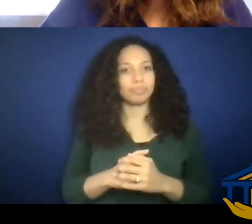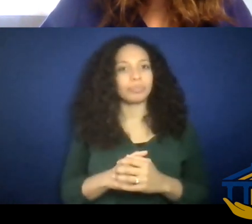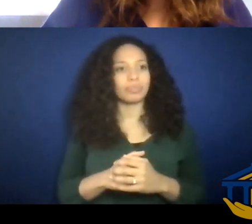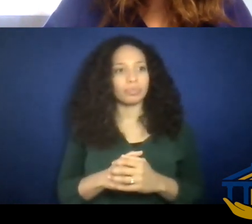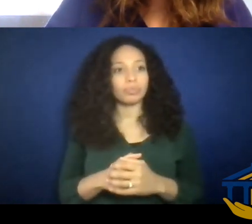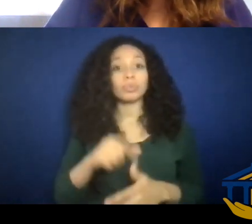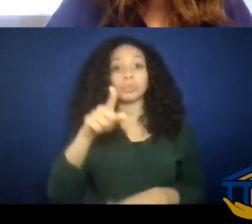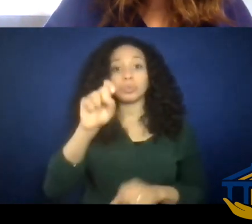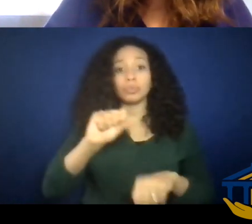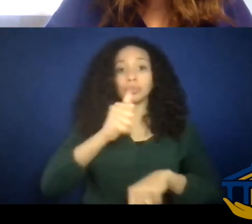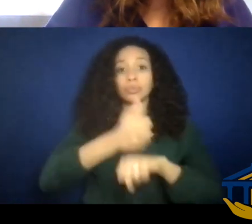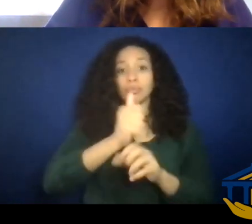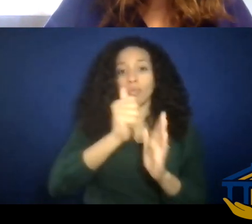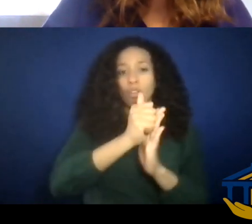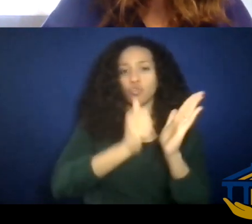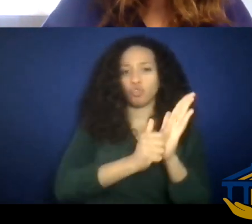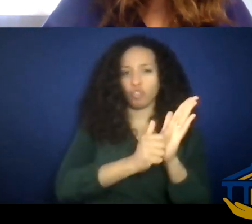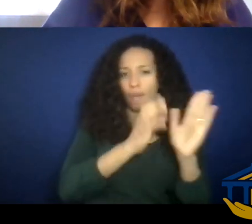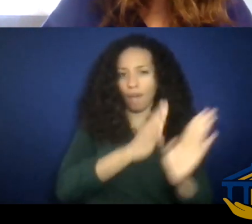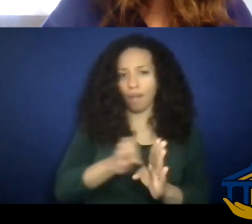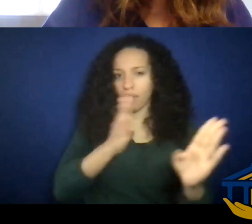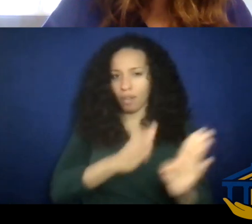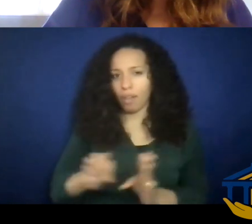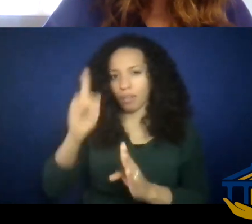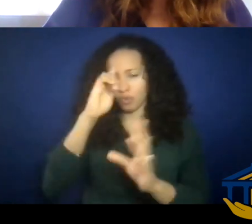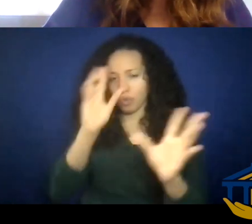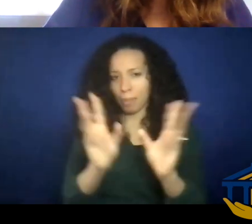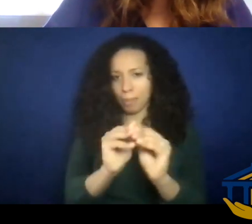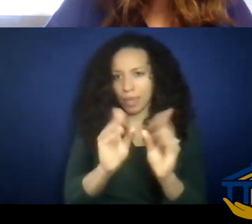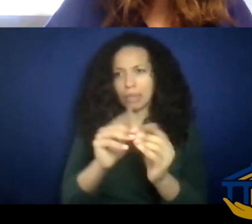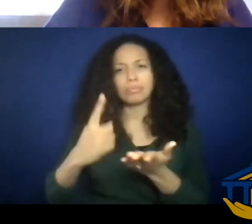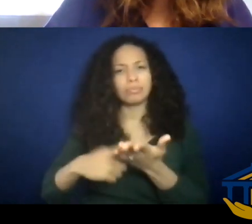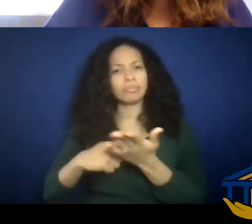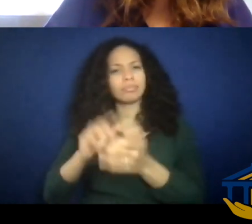Sometimes case managers will do that. I think it's helpful to keep everybody on task.